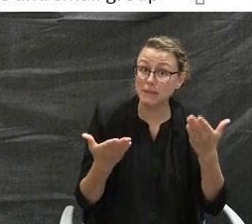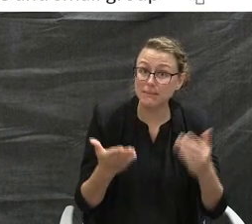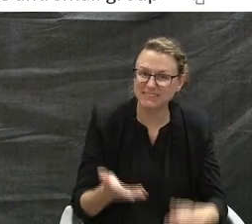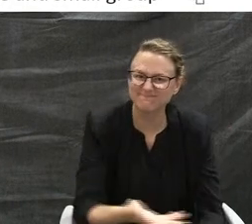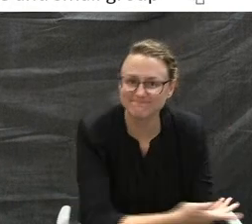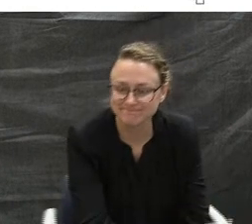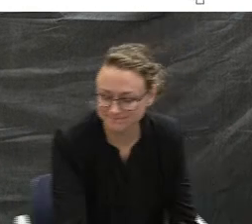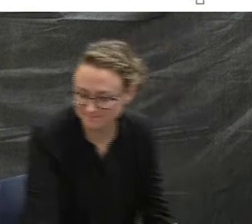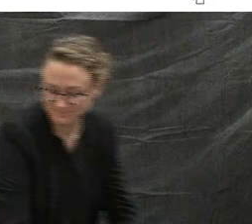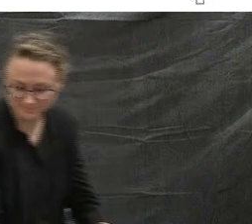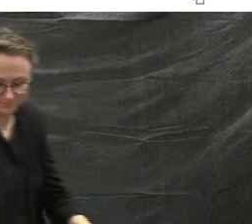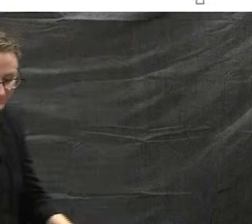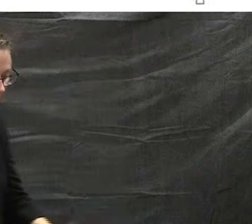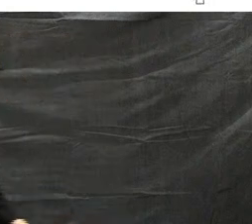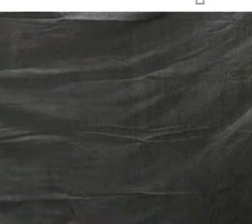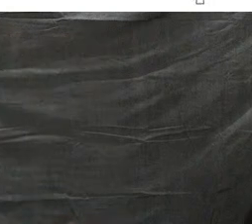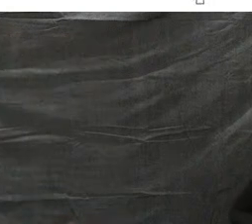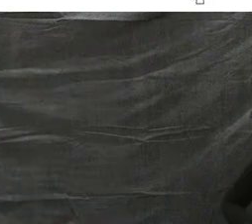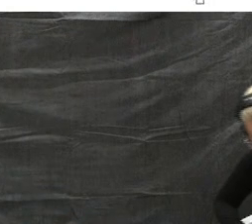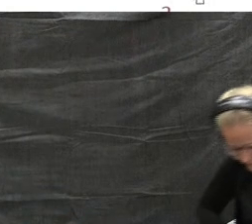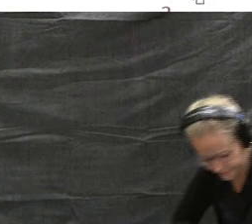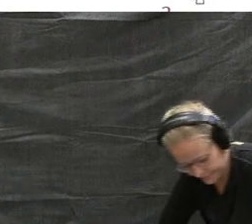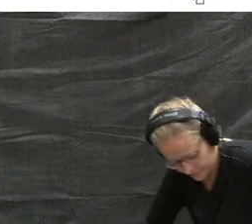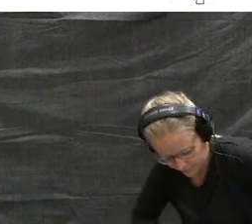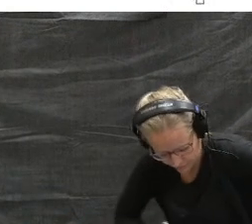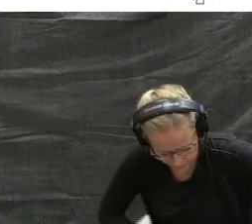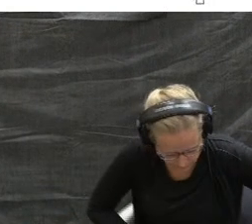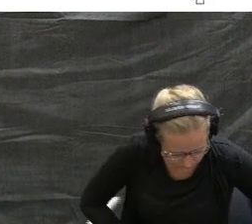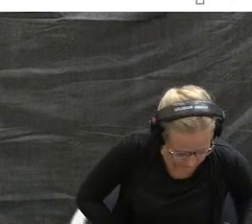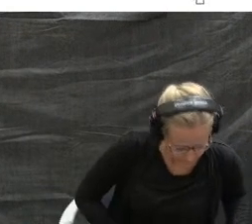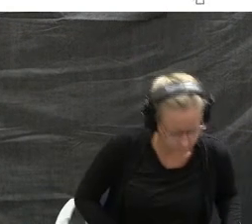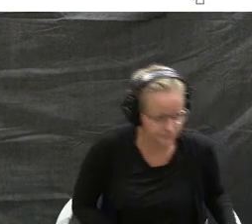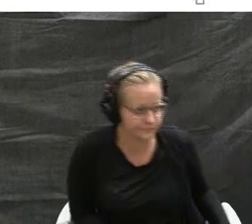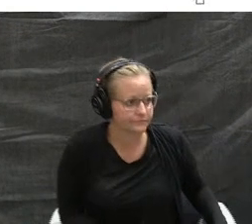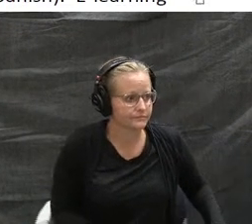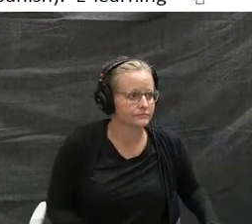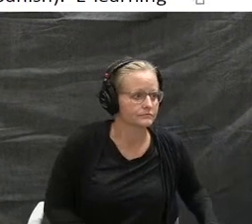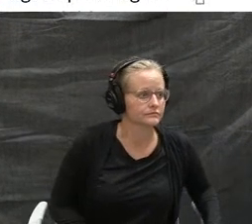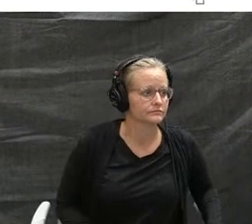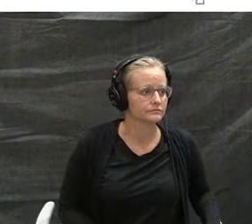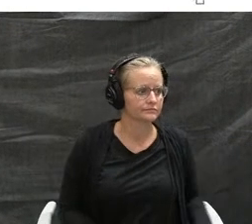Uh. Then for grades nine through 12.